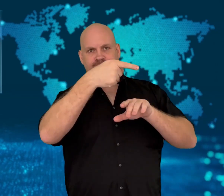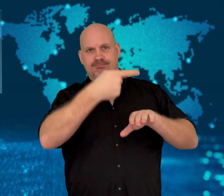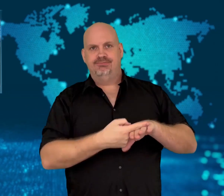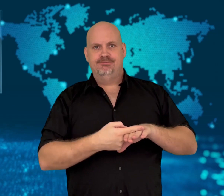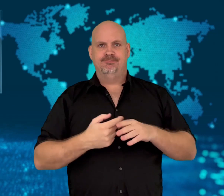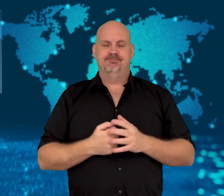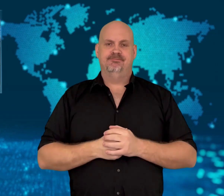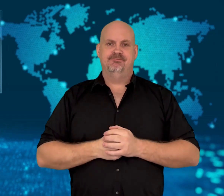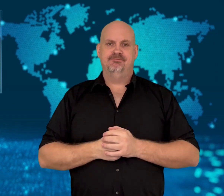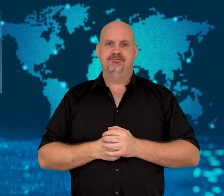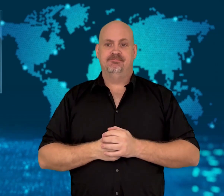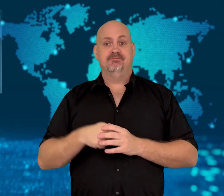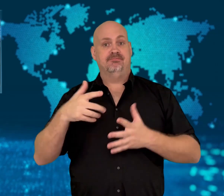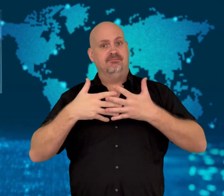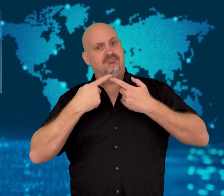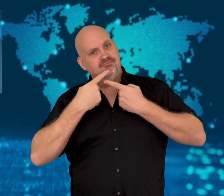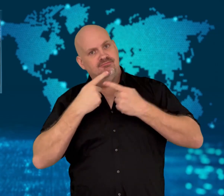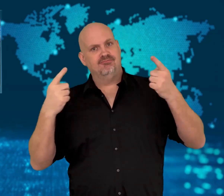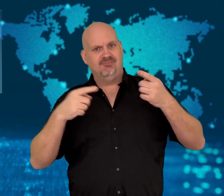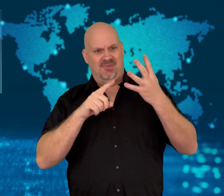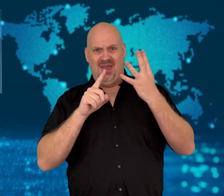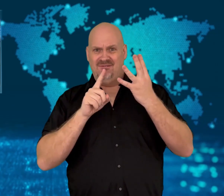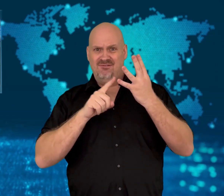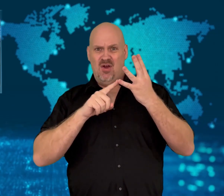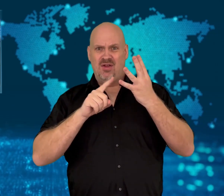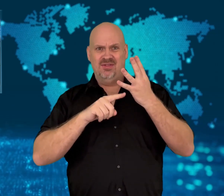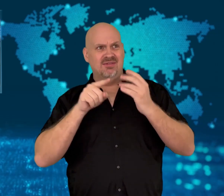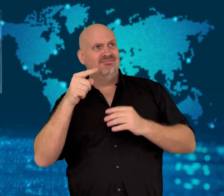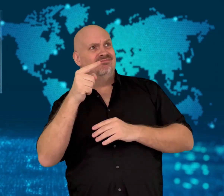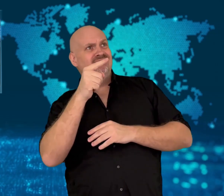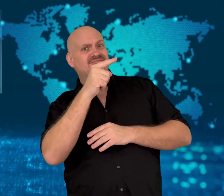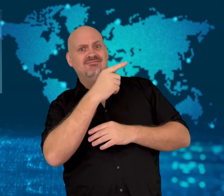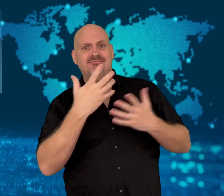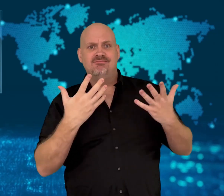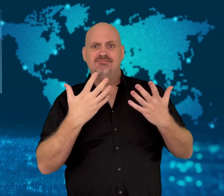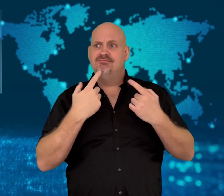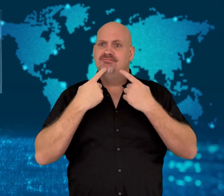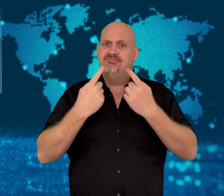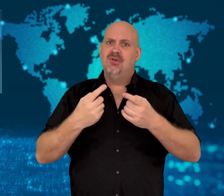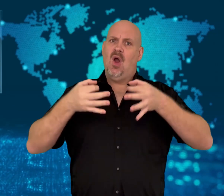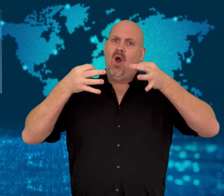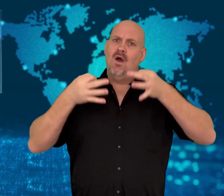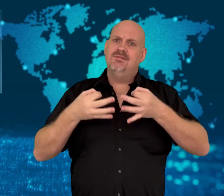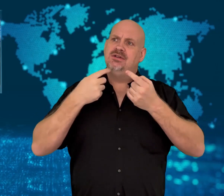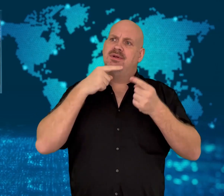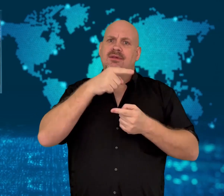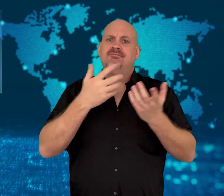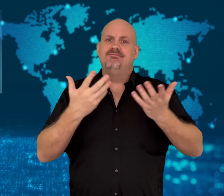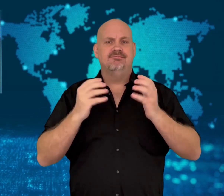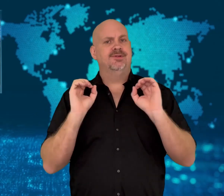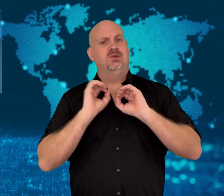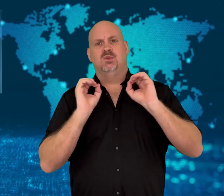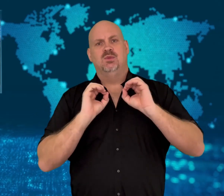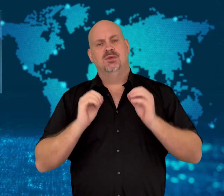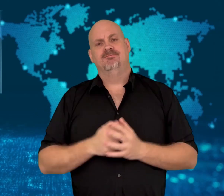There has been no official statement as to what the fourth object was.